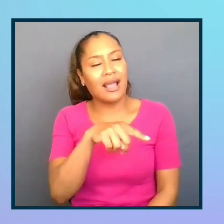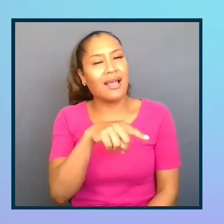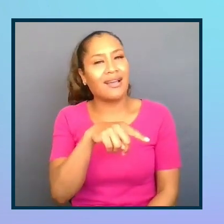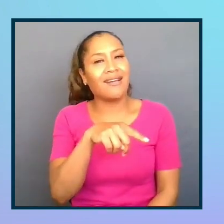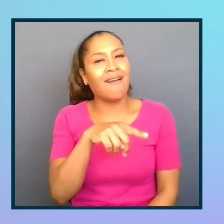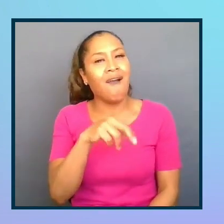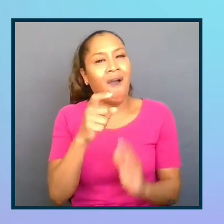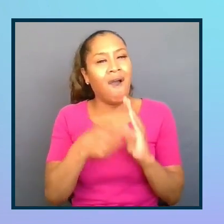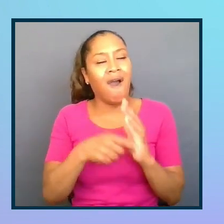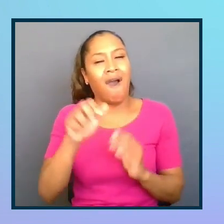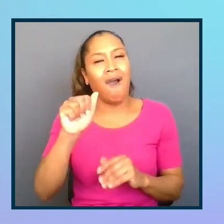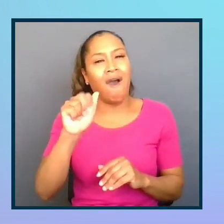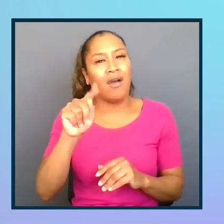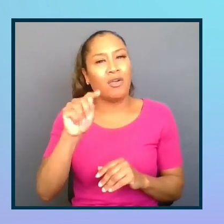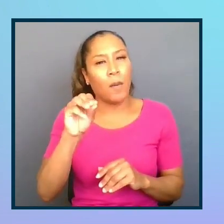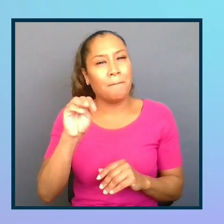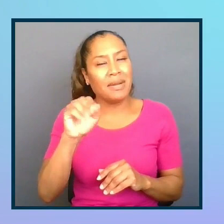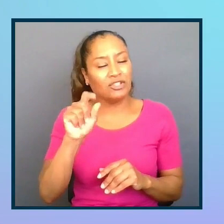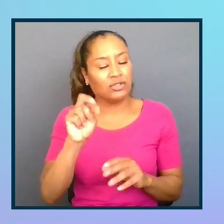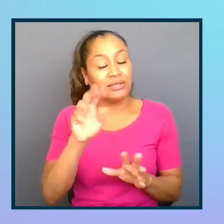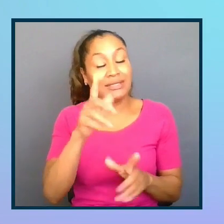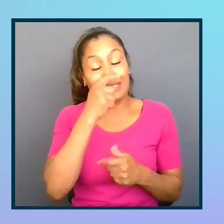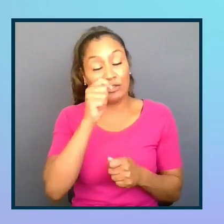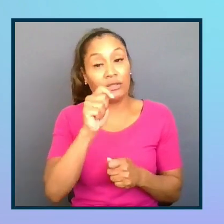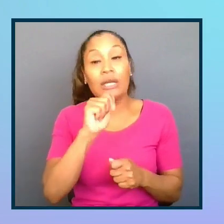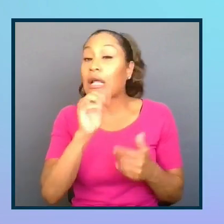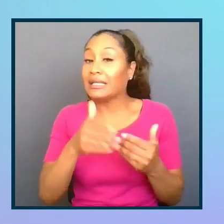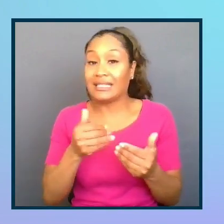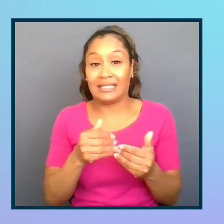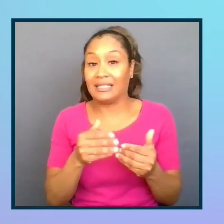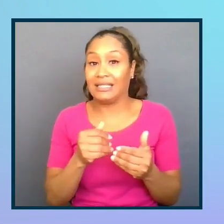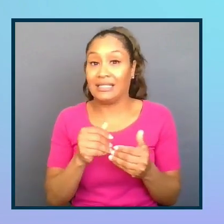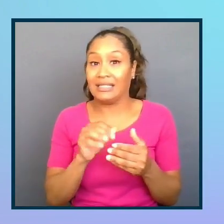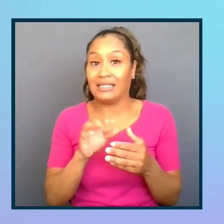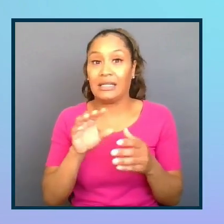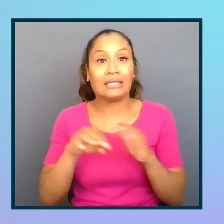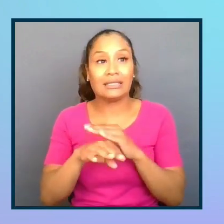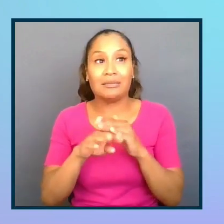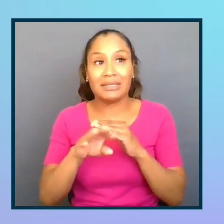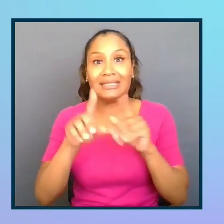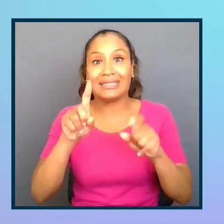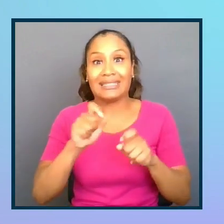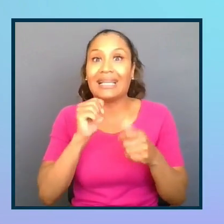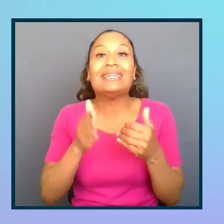'cause it's not necessarily an easy area, accessibility testing isn't necessarily an area to automate